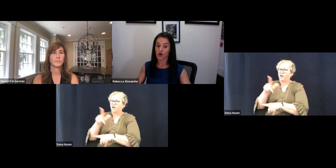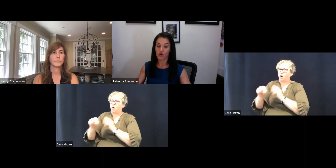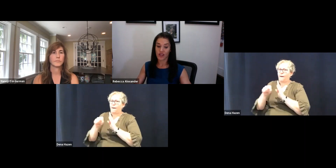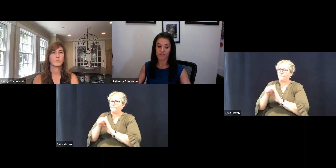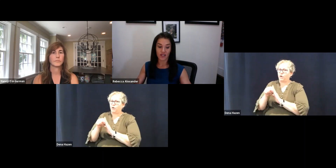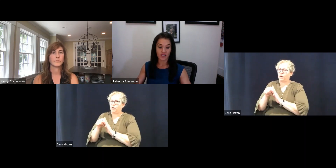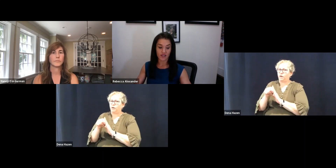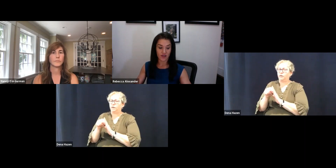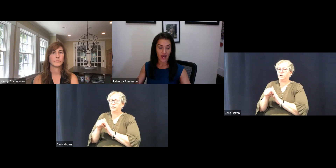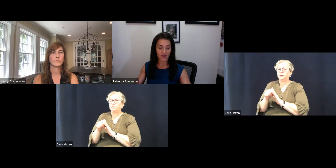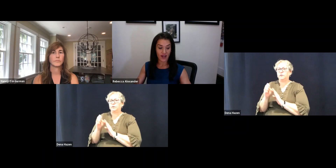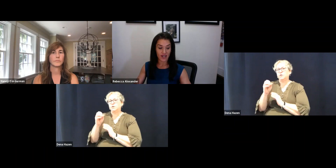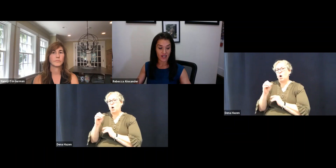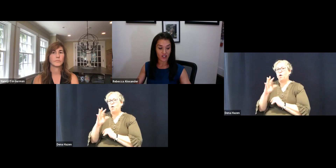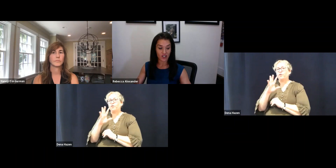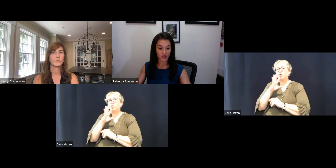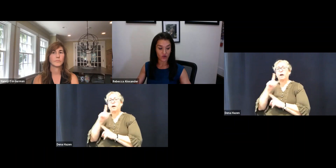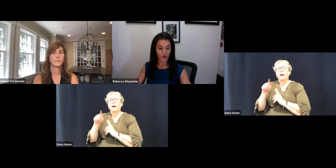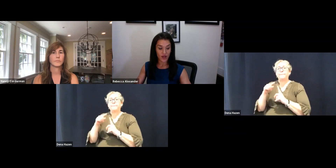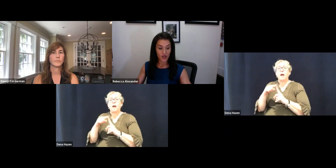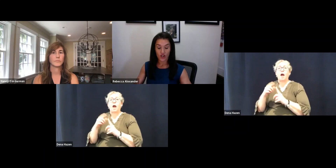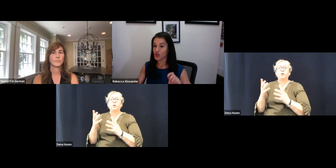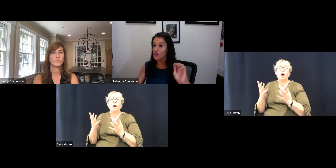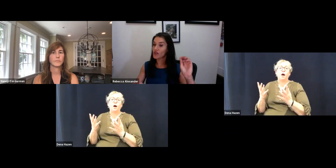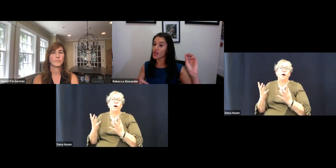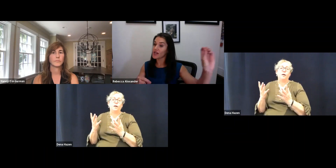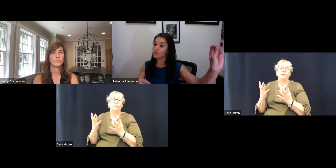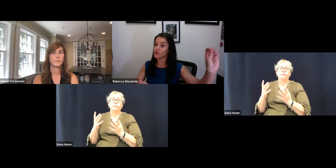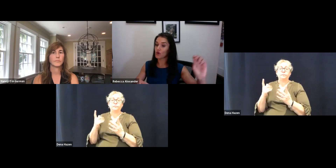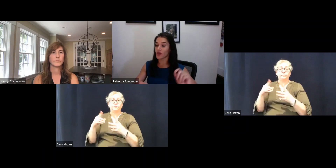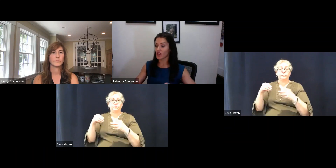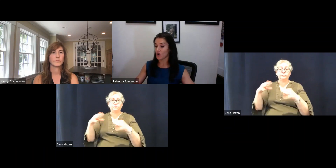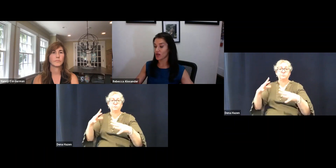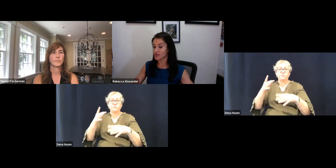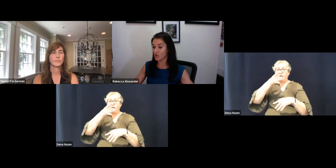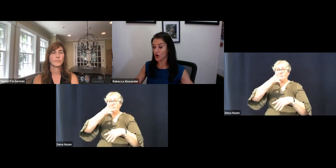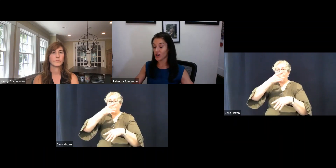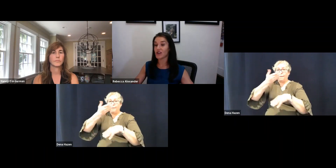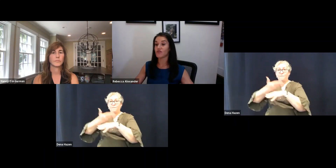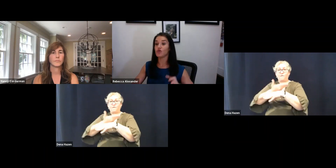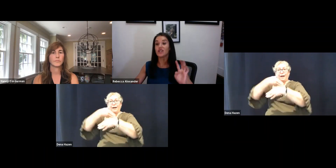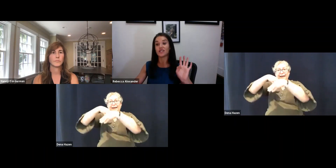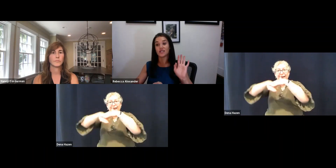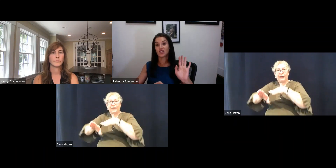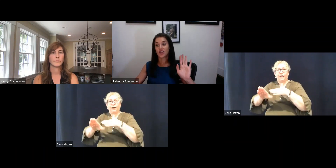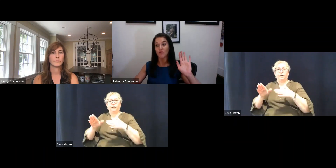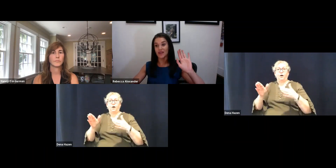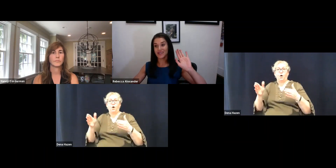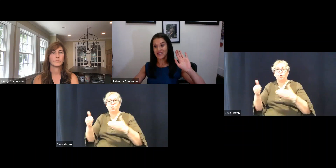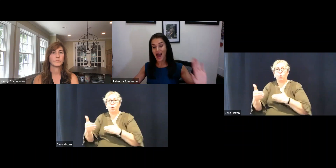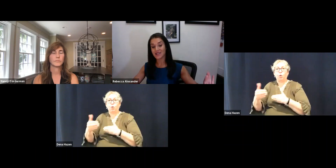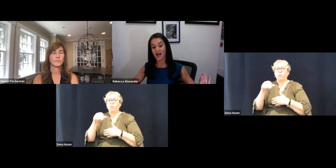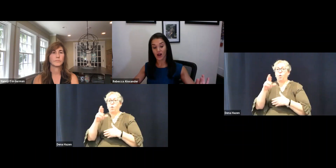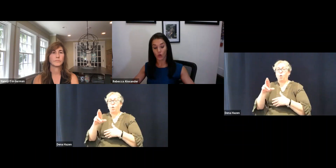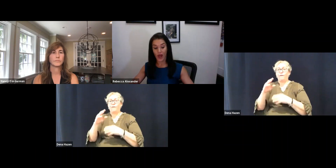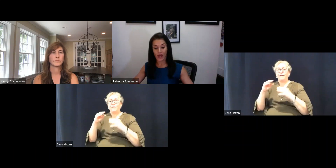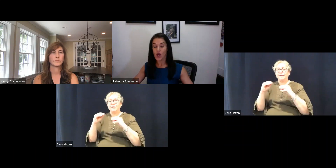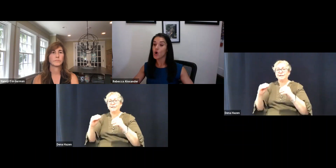So if it's that they need to turn on the light before they go in somewhere, if you need to teach them in a tactile way